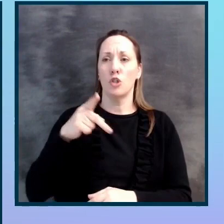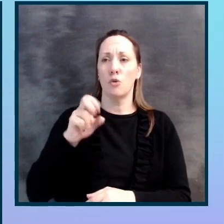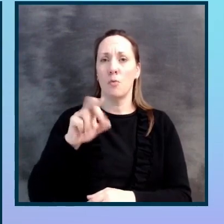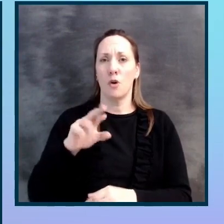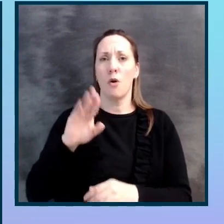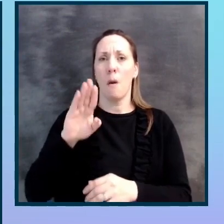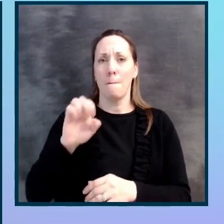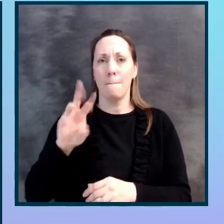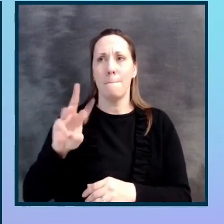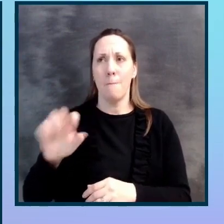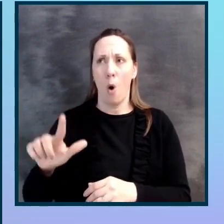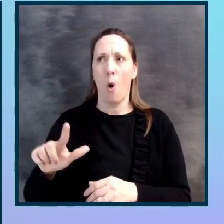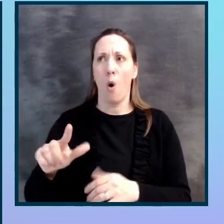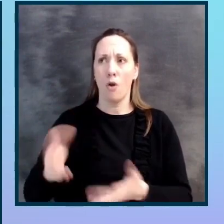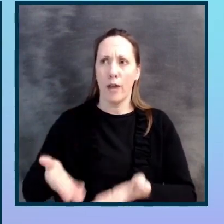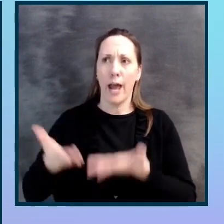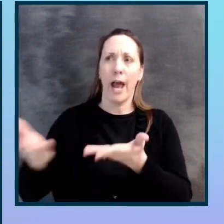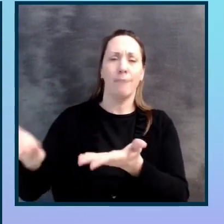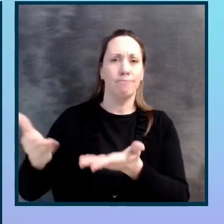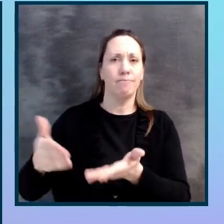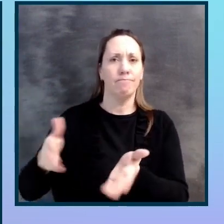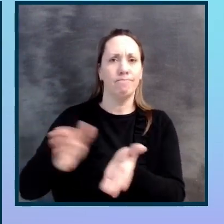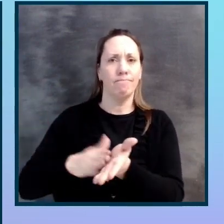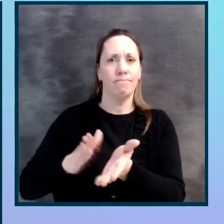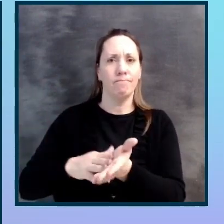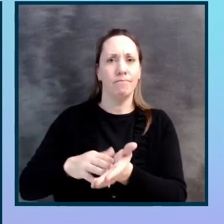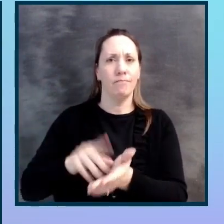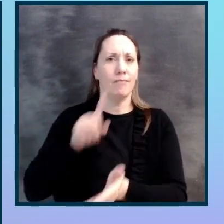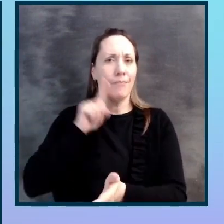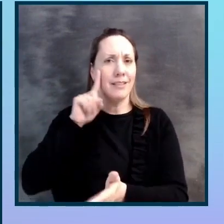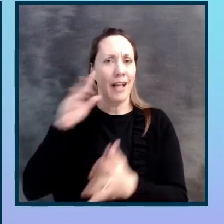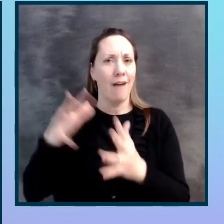so if it hasn't come to your organization yet, it's going to.